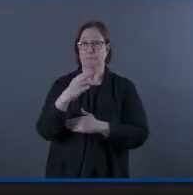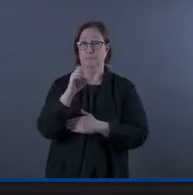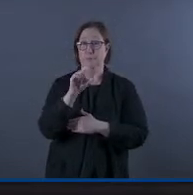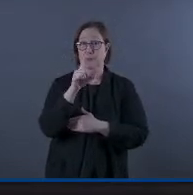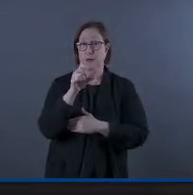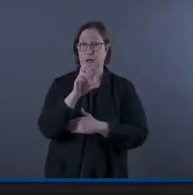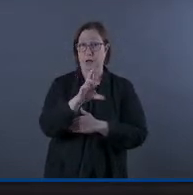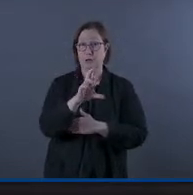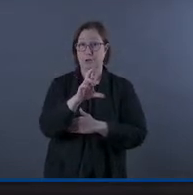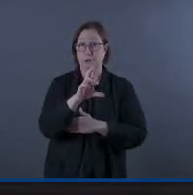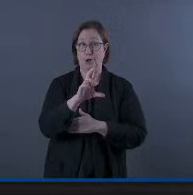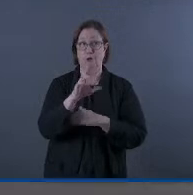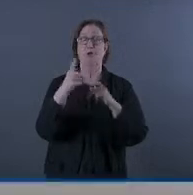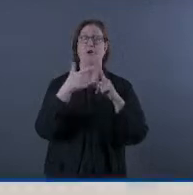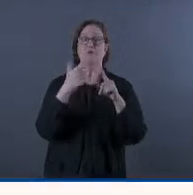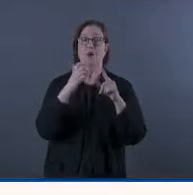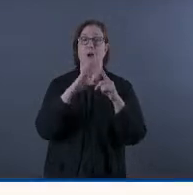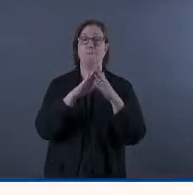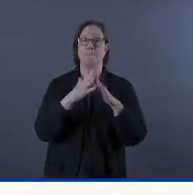Could we advance to the presentation please?